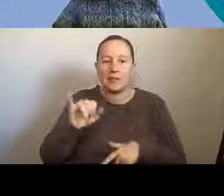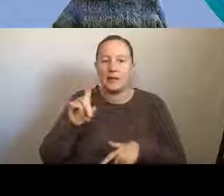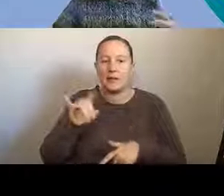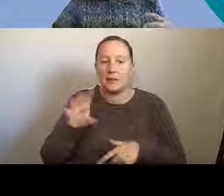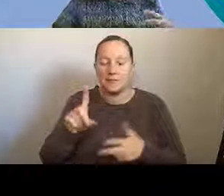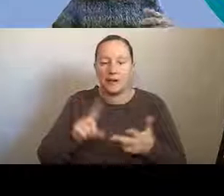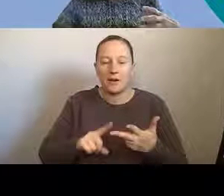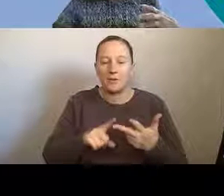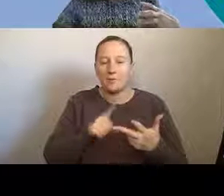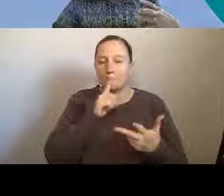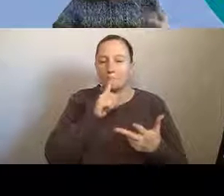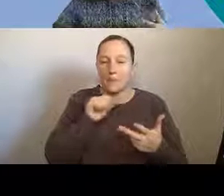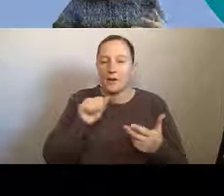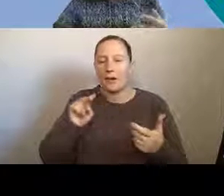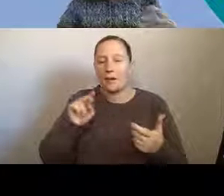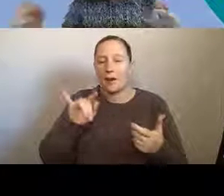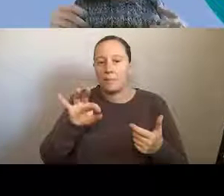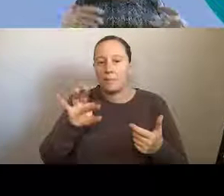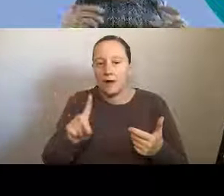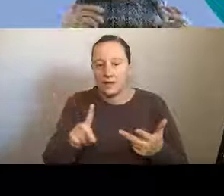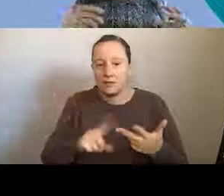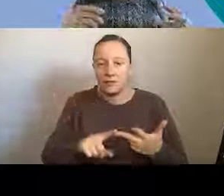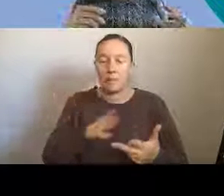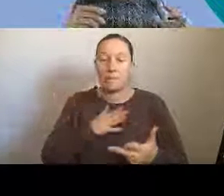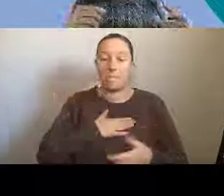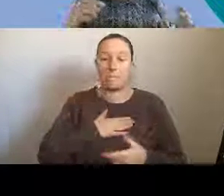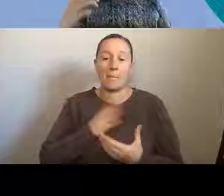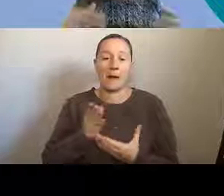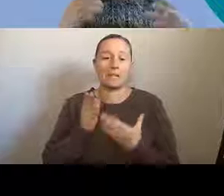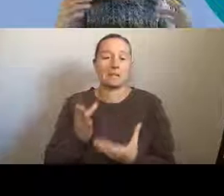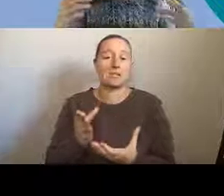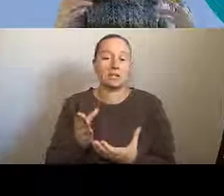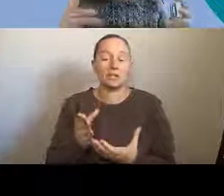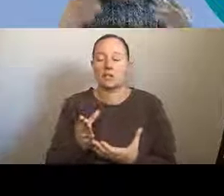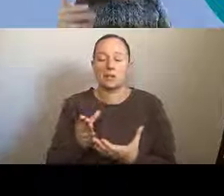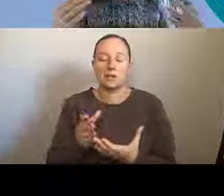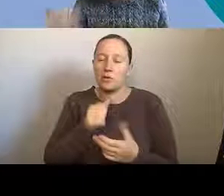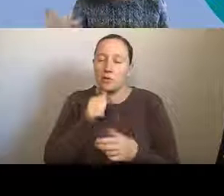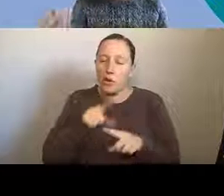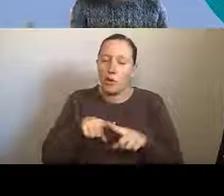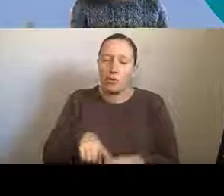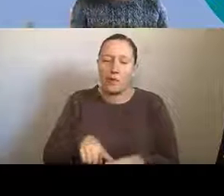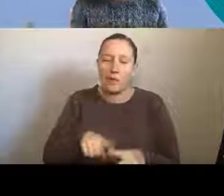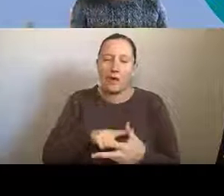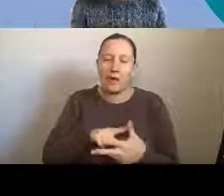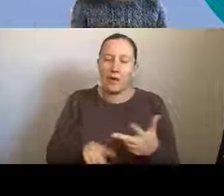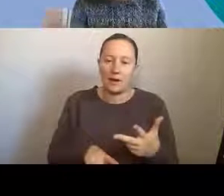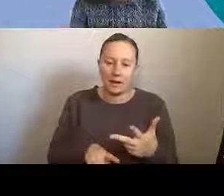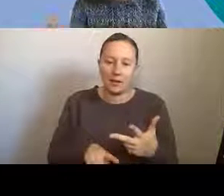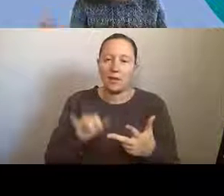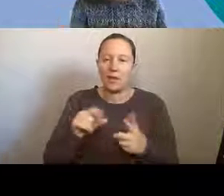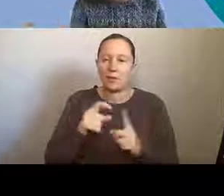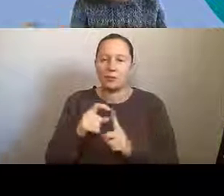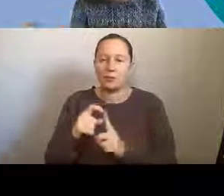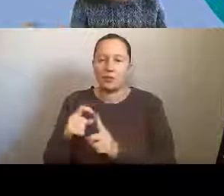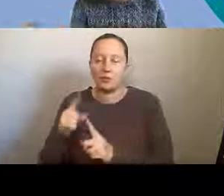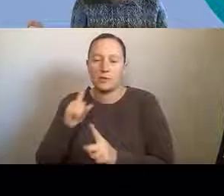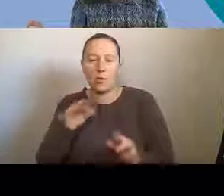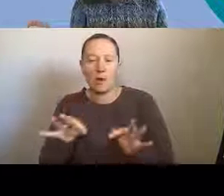And so I would suggest that you do not sort of rely on using those terms to try to explain your case